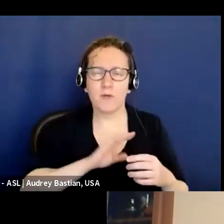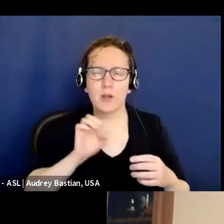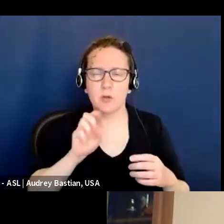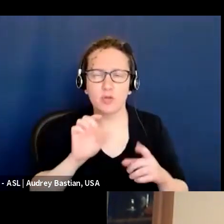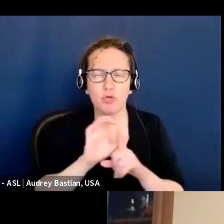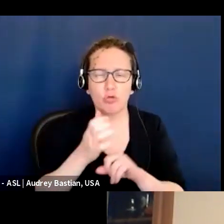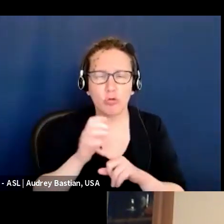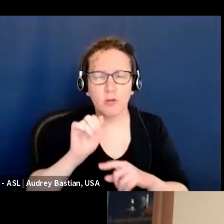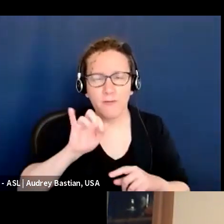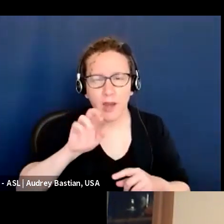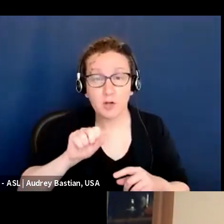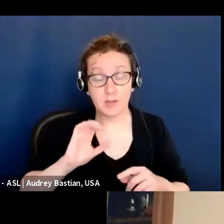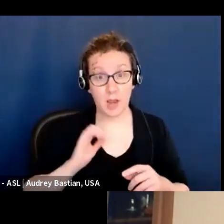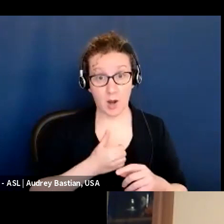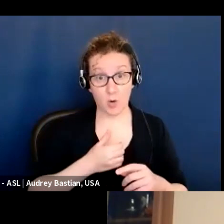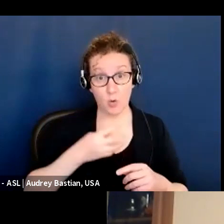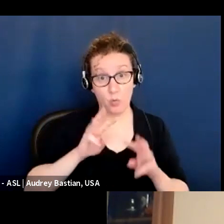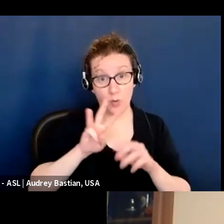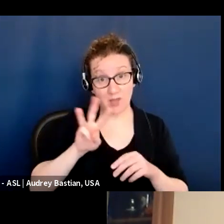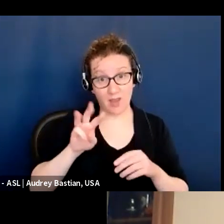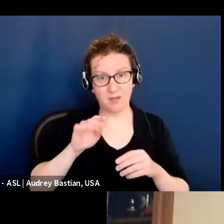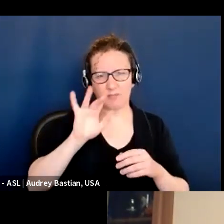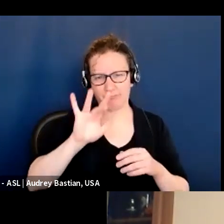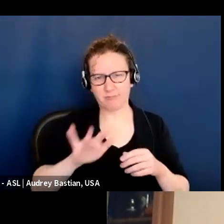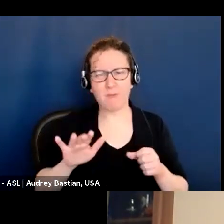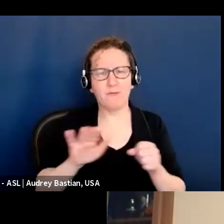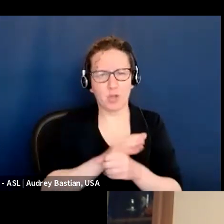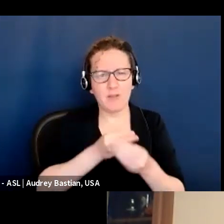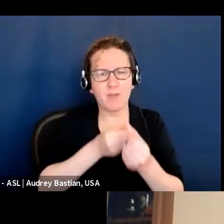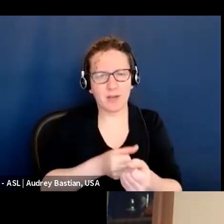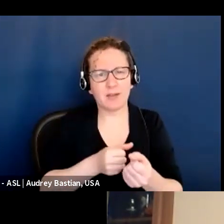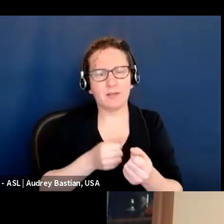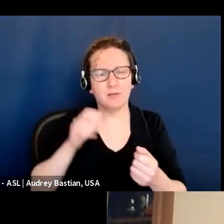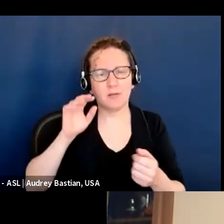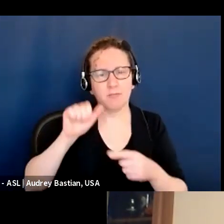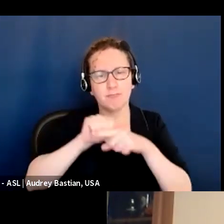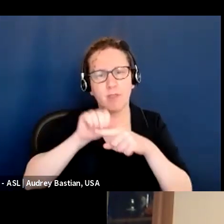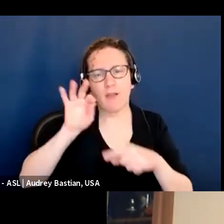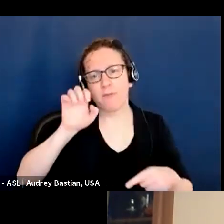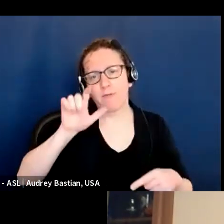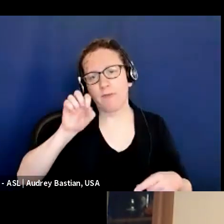There are a handful of programs out there that will offer exchange opportunities that